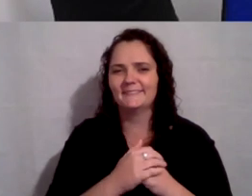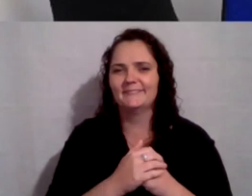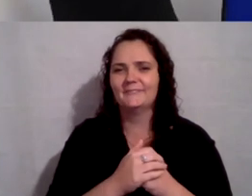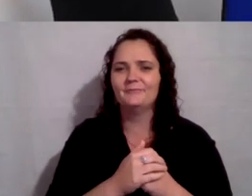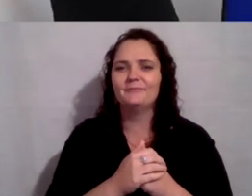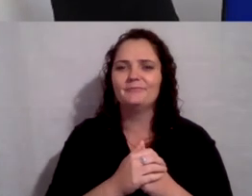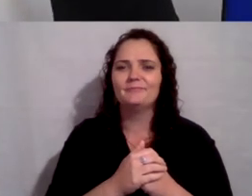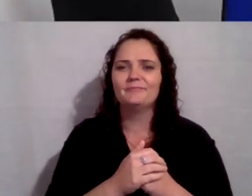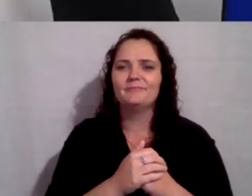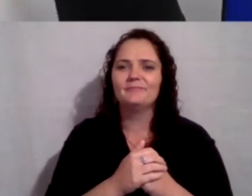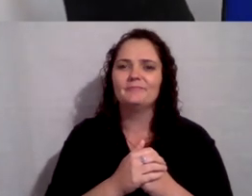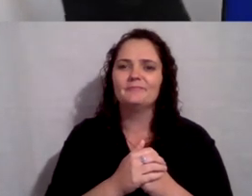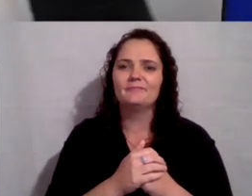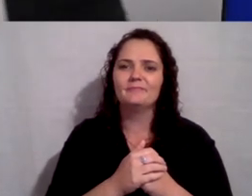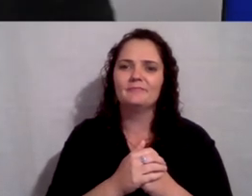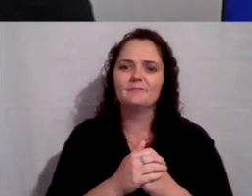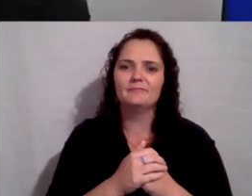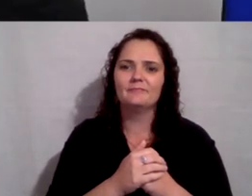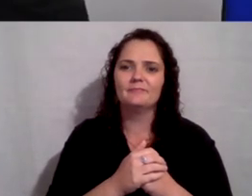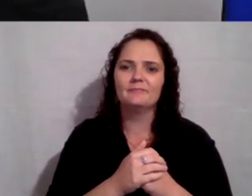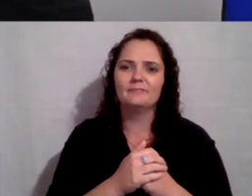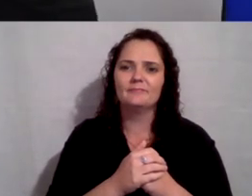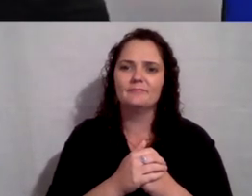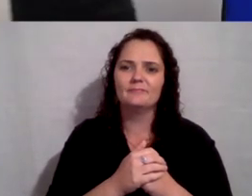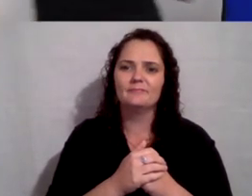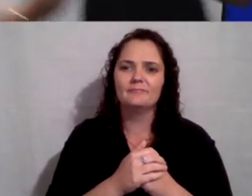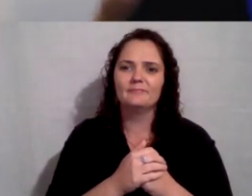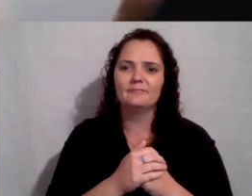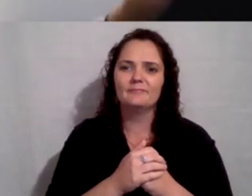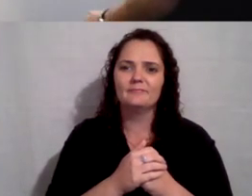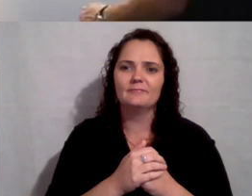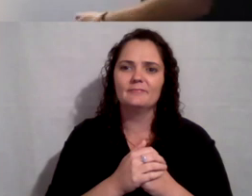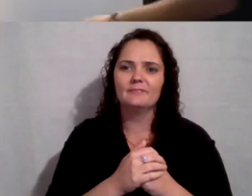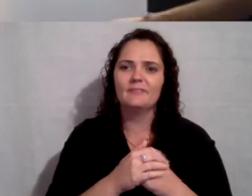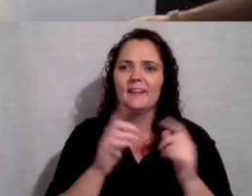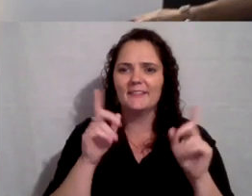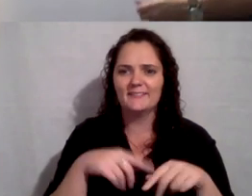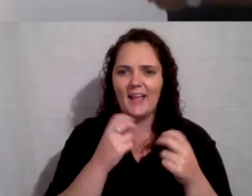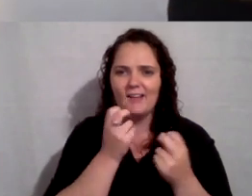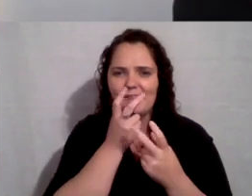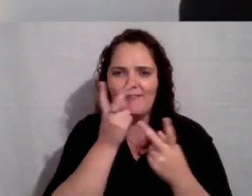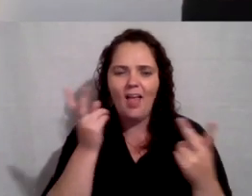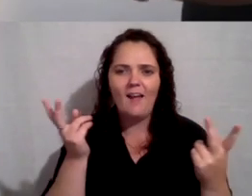of you So you should start to see the form